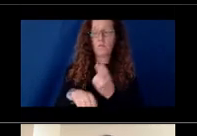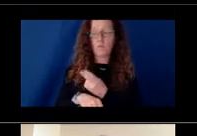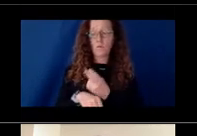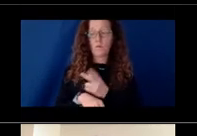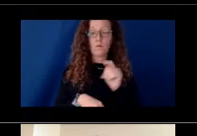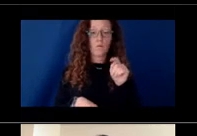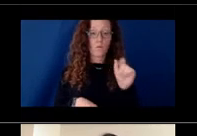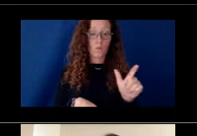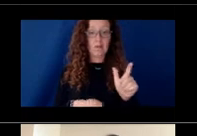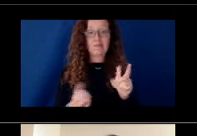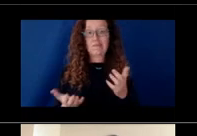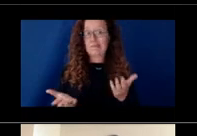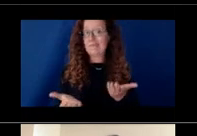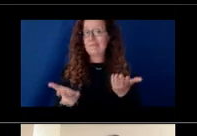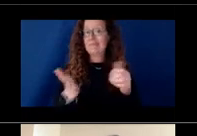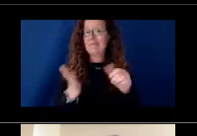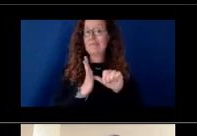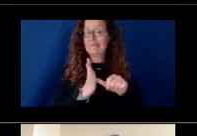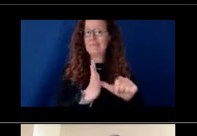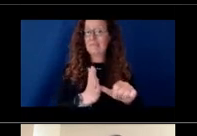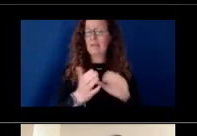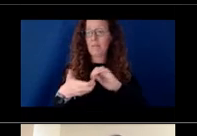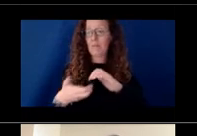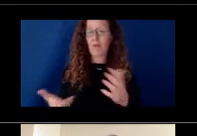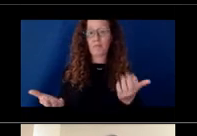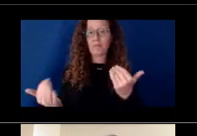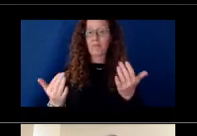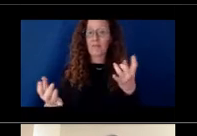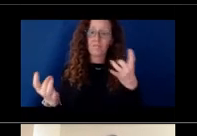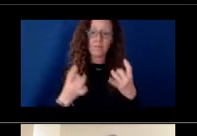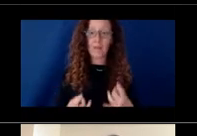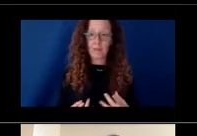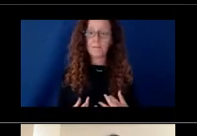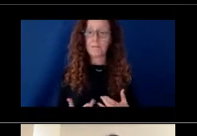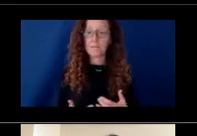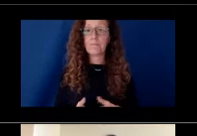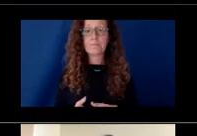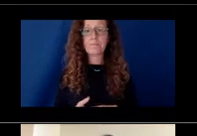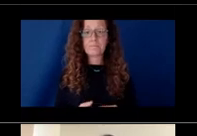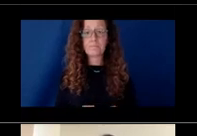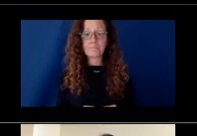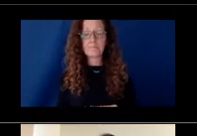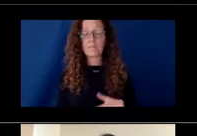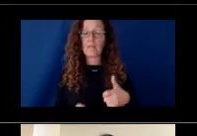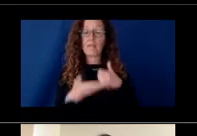that our partners do provide their feedback and that will allow us to make the tool even better.